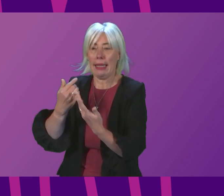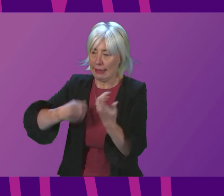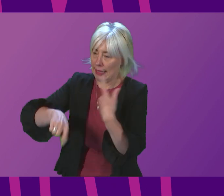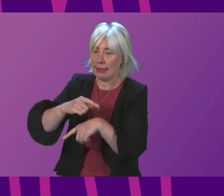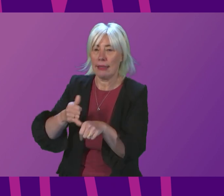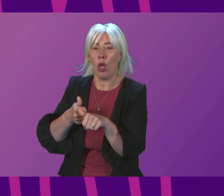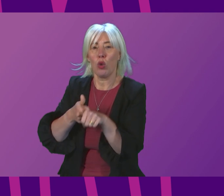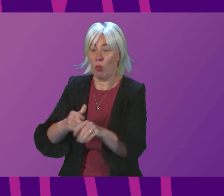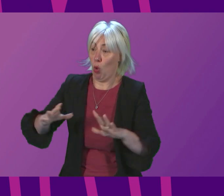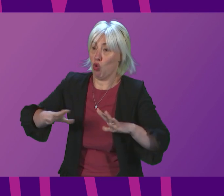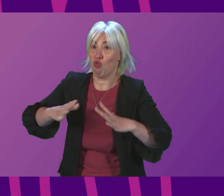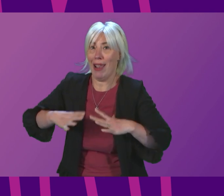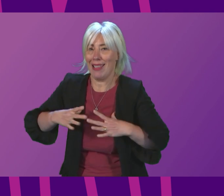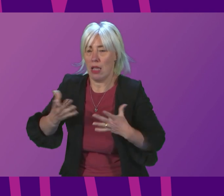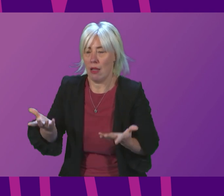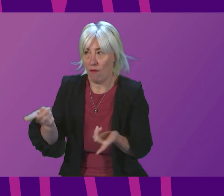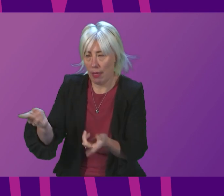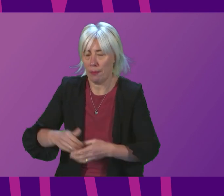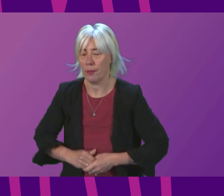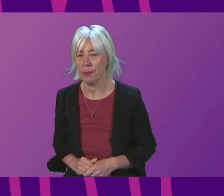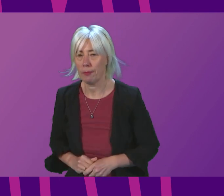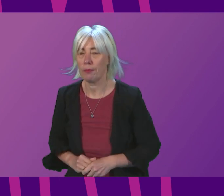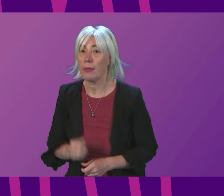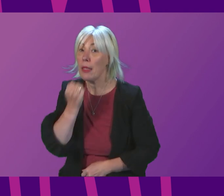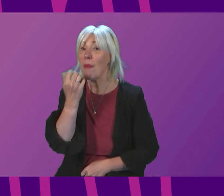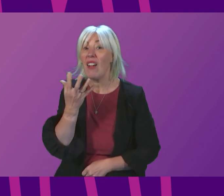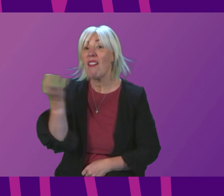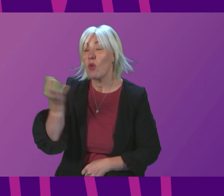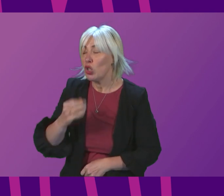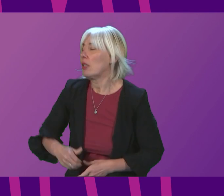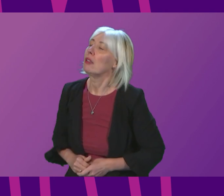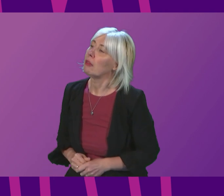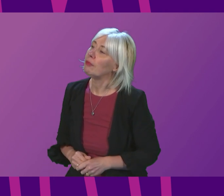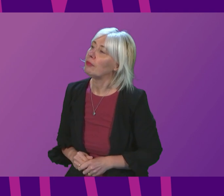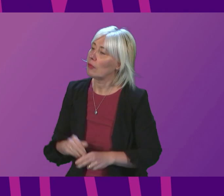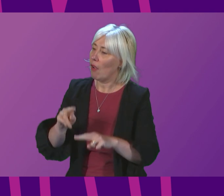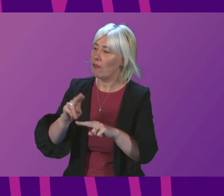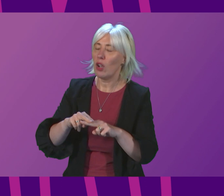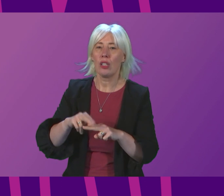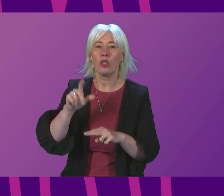them on that multi-agency basis.